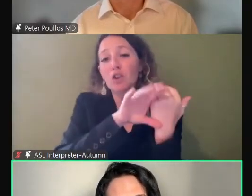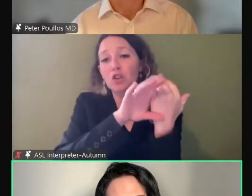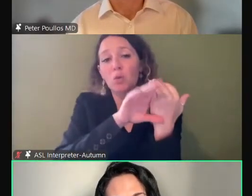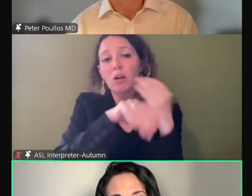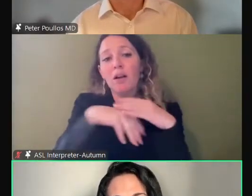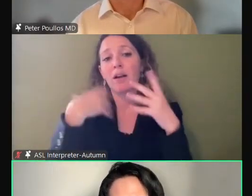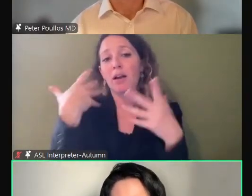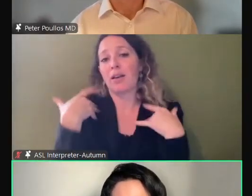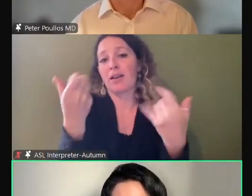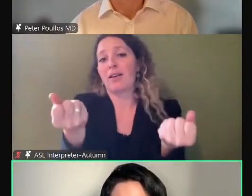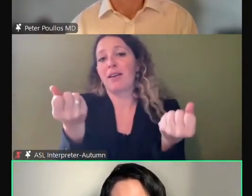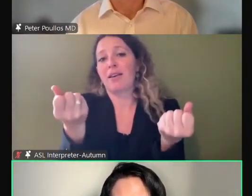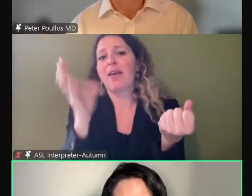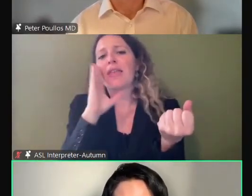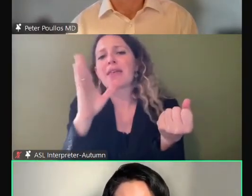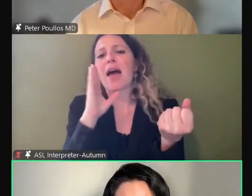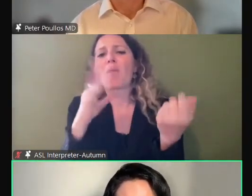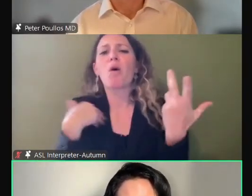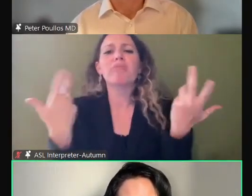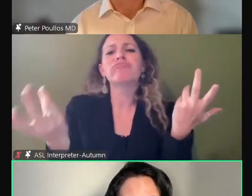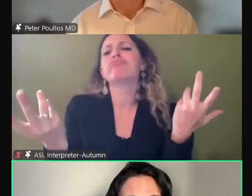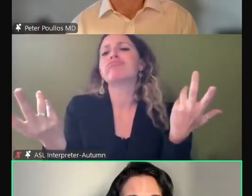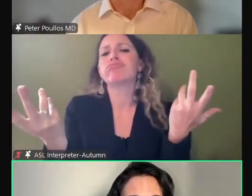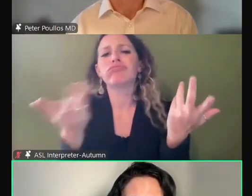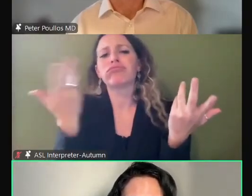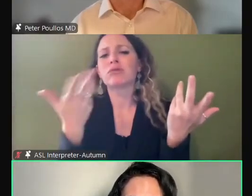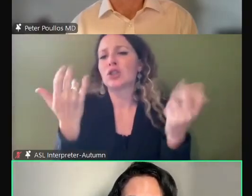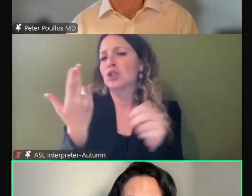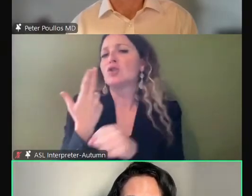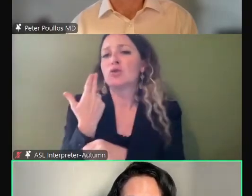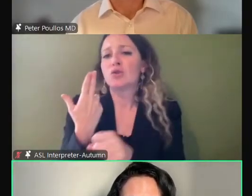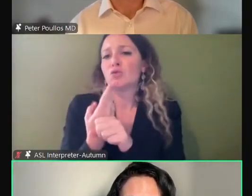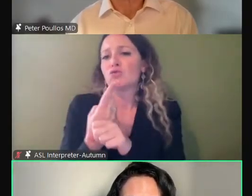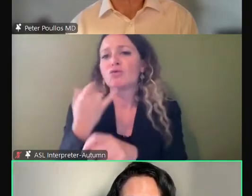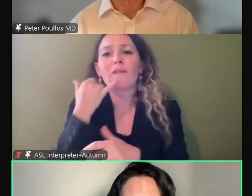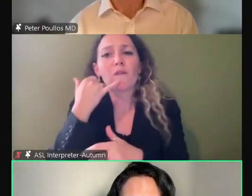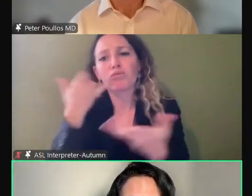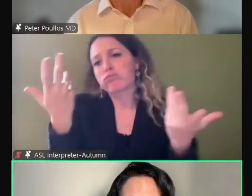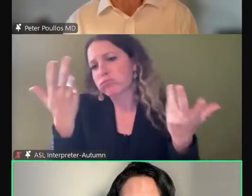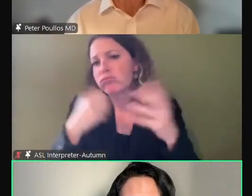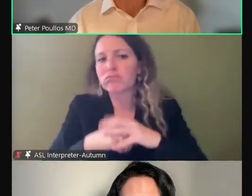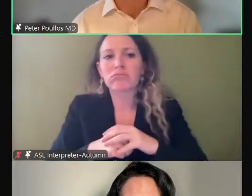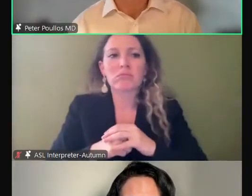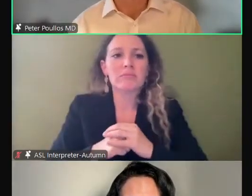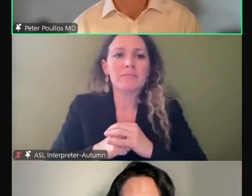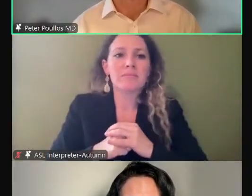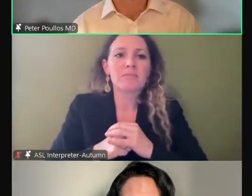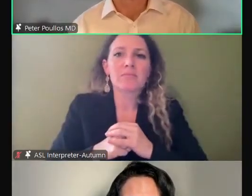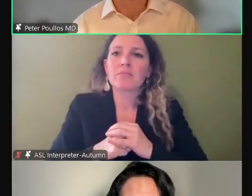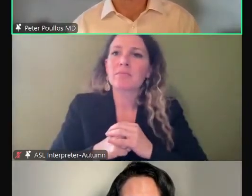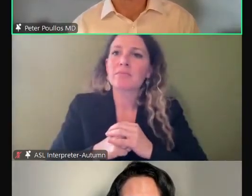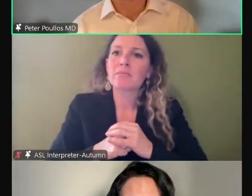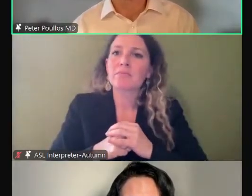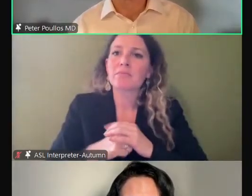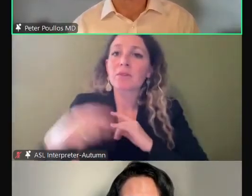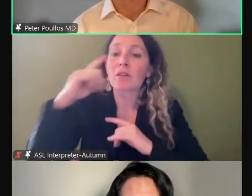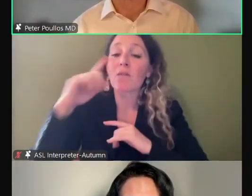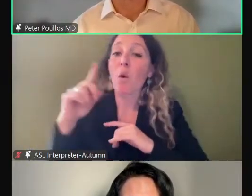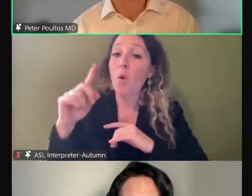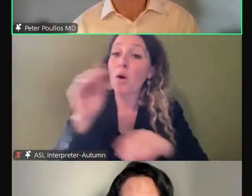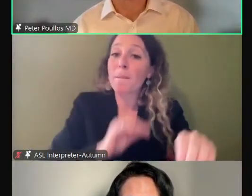they would often revert to phone for instance. >> Peter Poullos: In the mobility disabilities